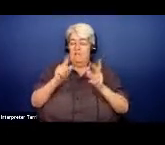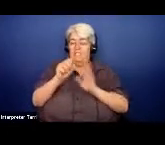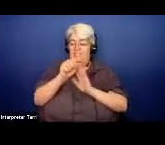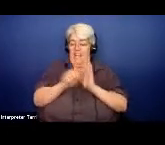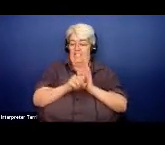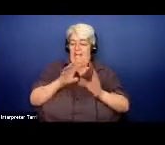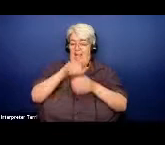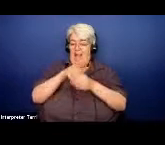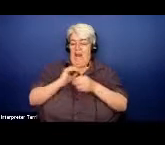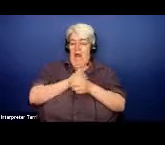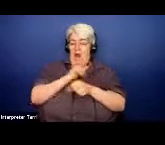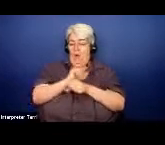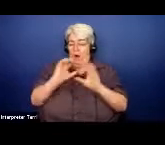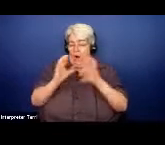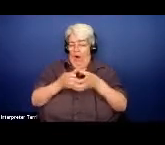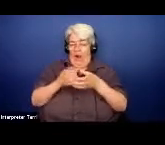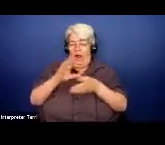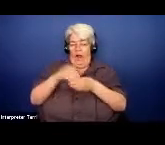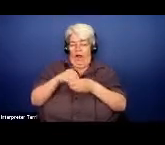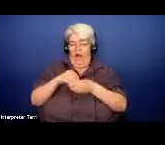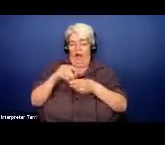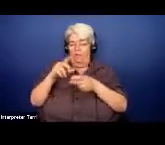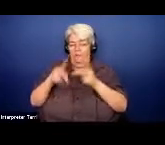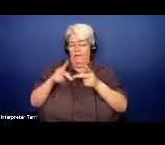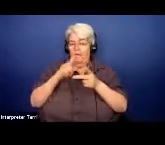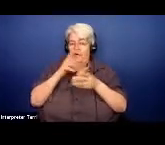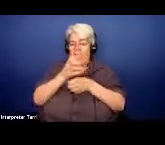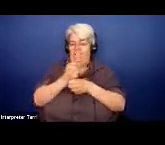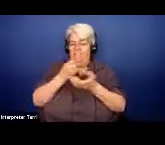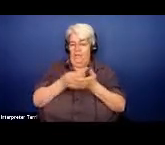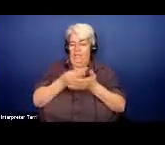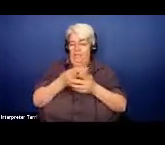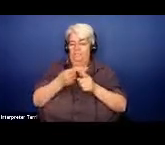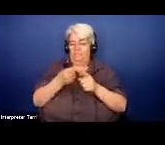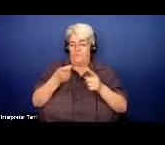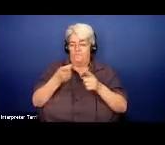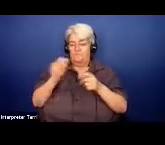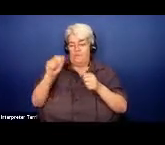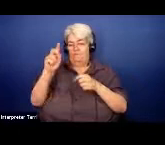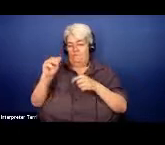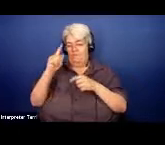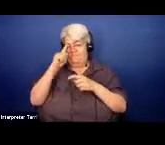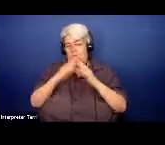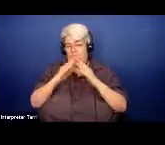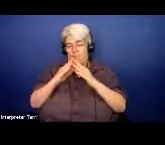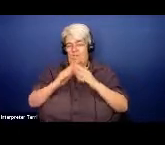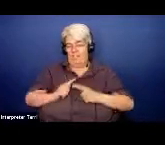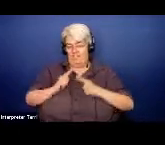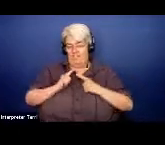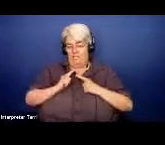group include grantees on the administration for community living traumatic brain injury